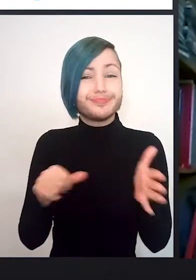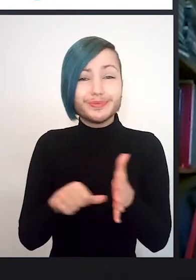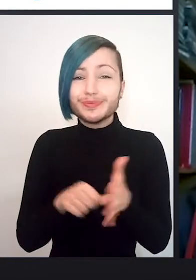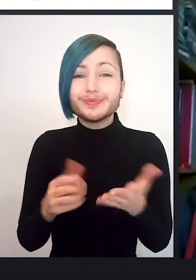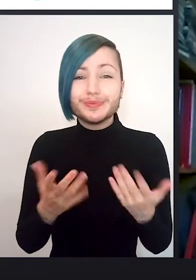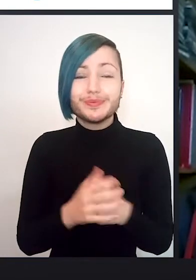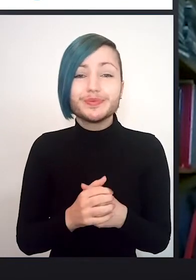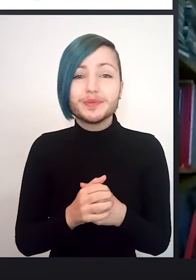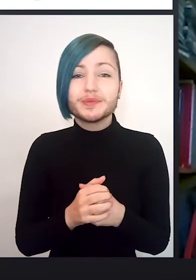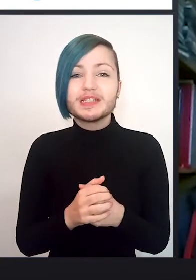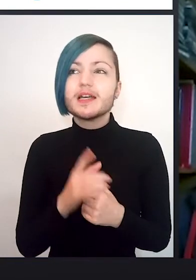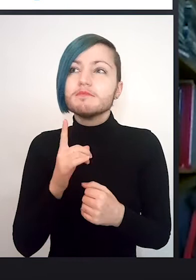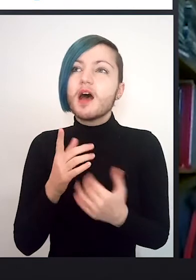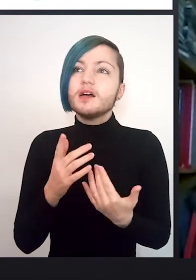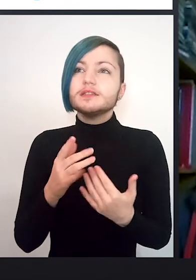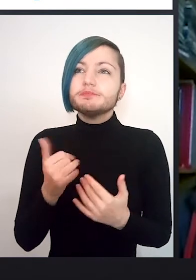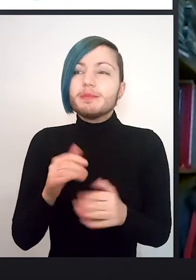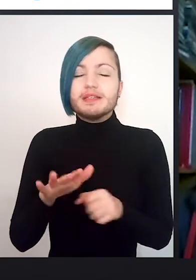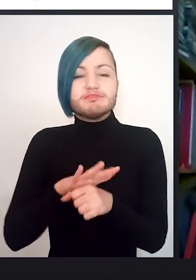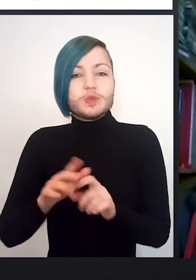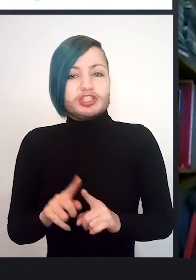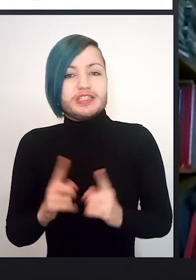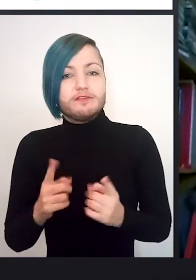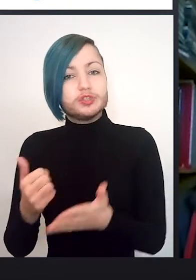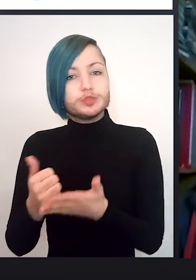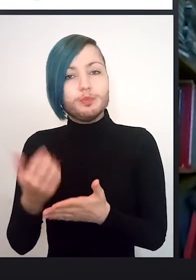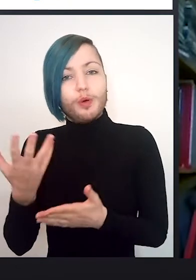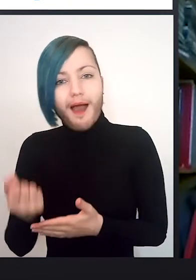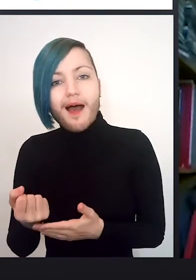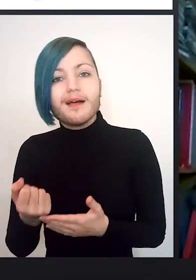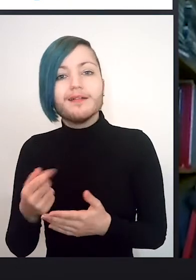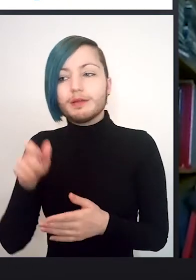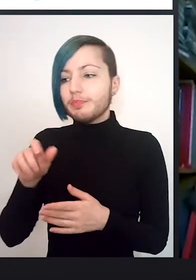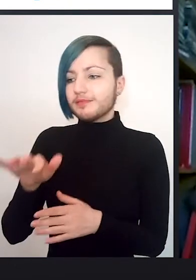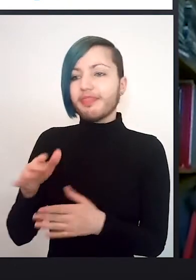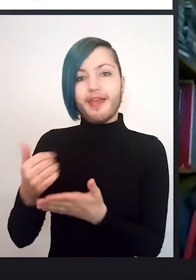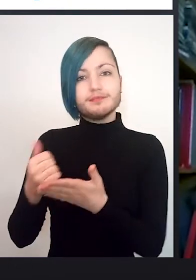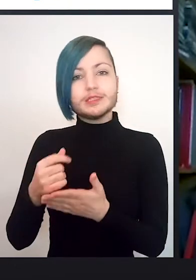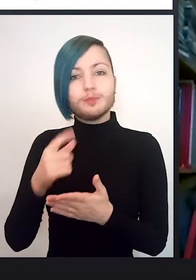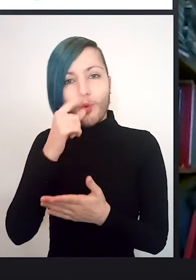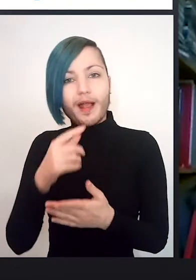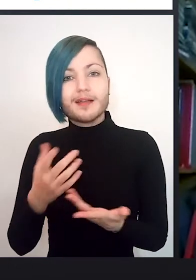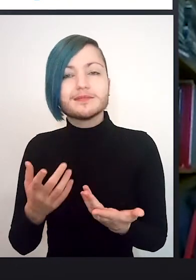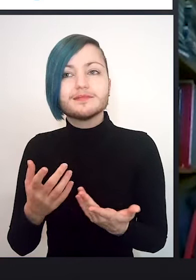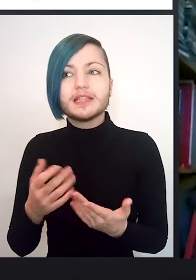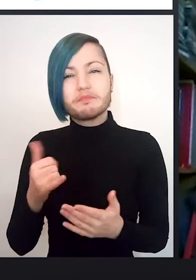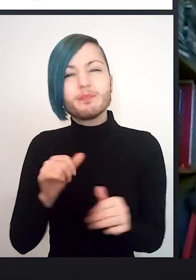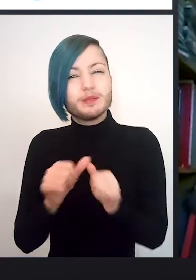But if you don't have that and you’ve got someone to help you around then you'll be alright.